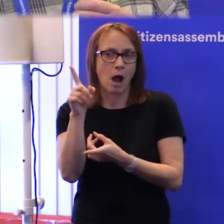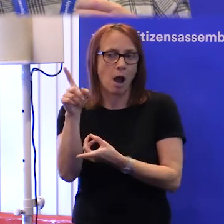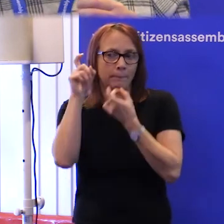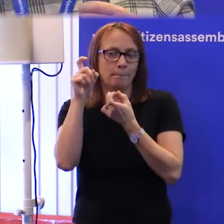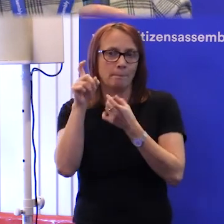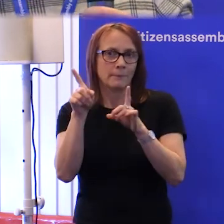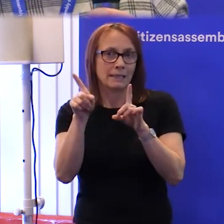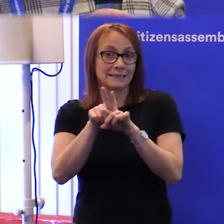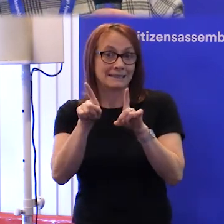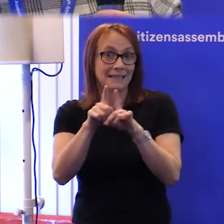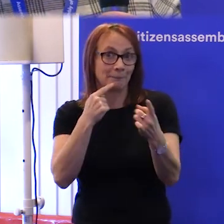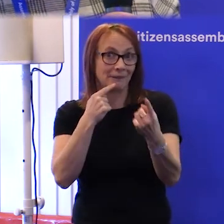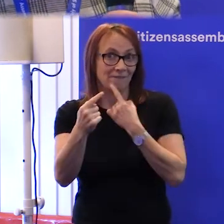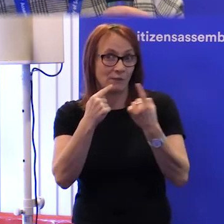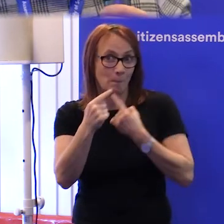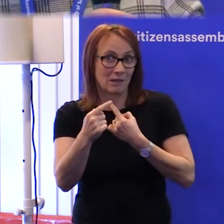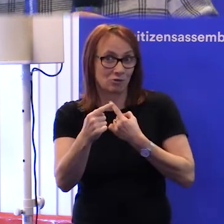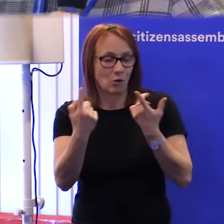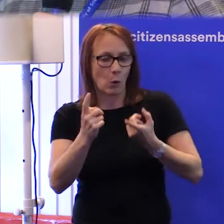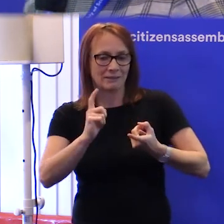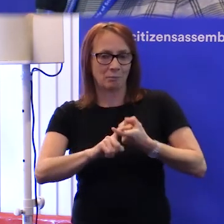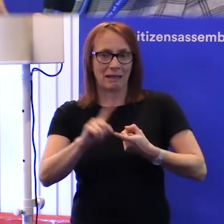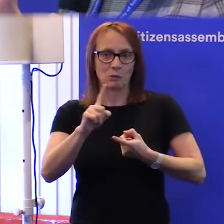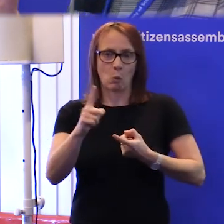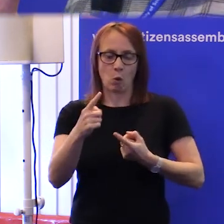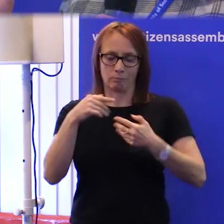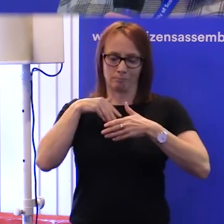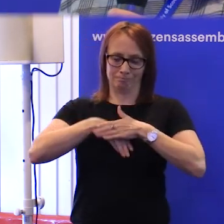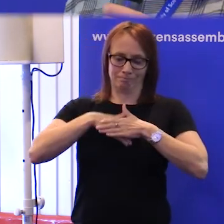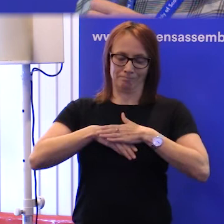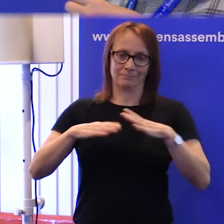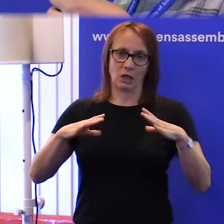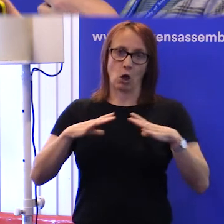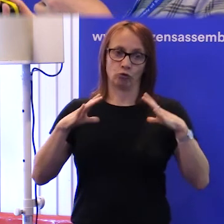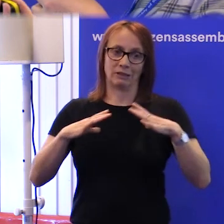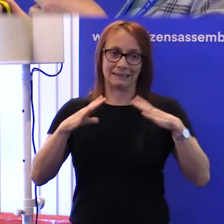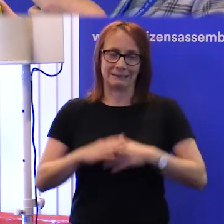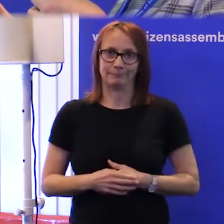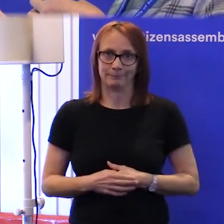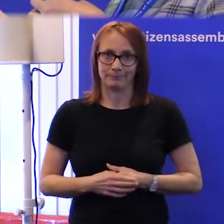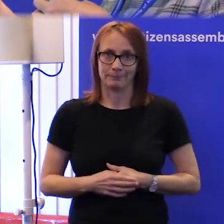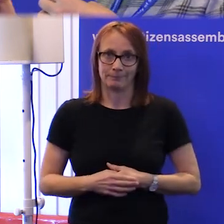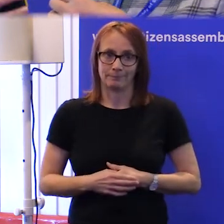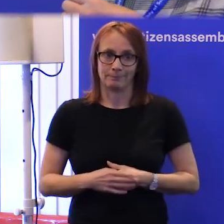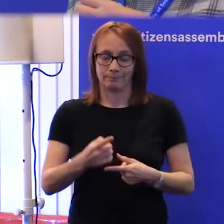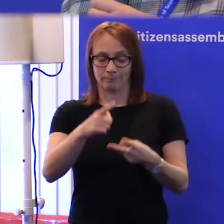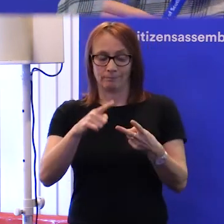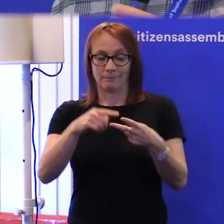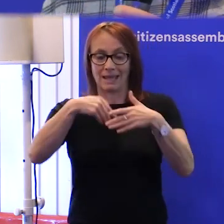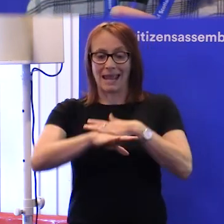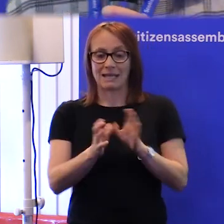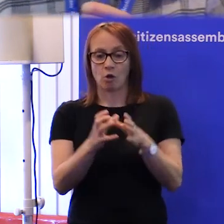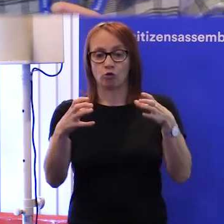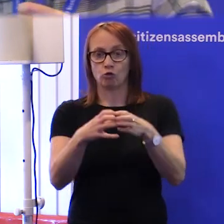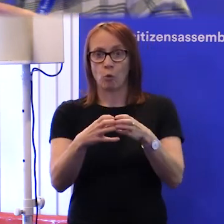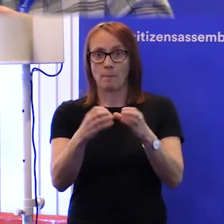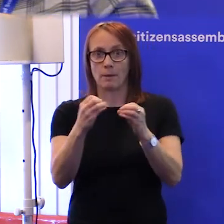that kind of reflect what we already know in-group bias most of us have a